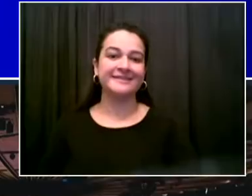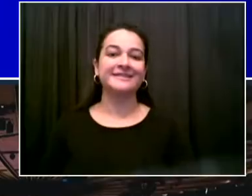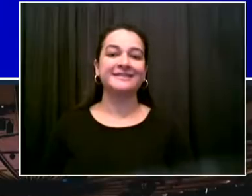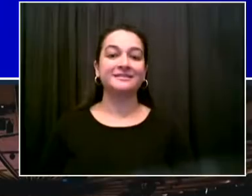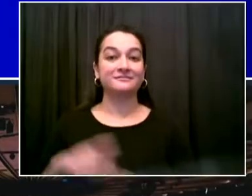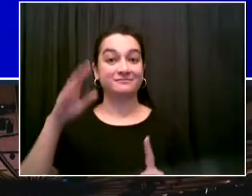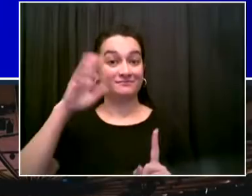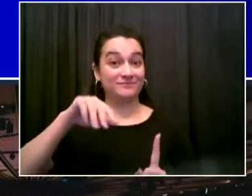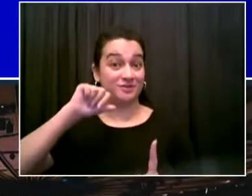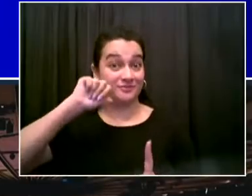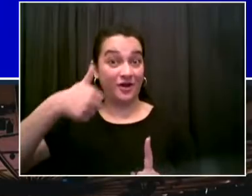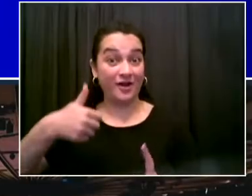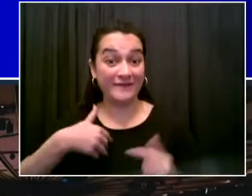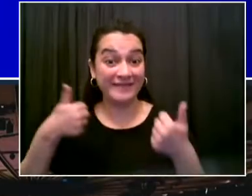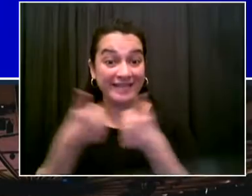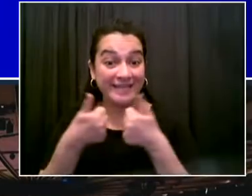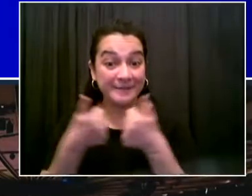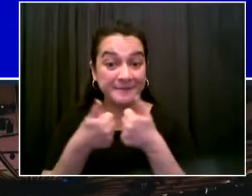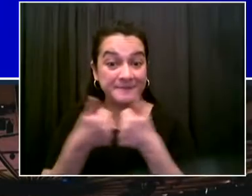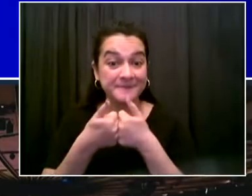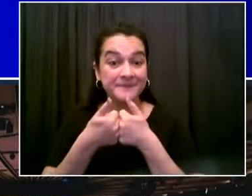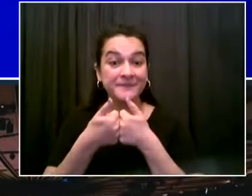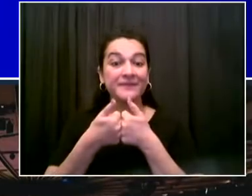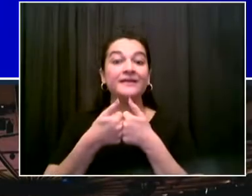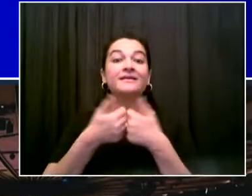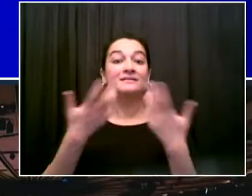THERE.